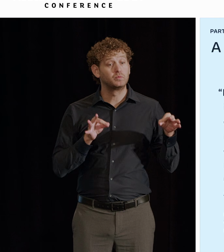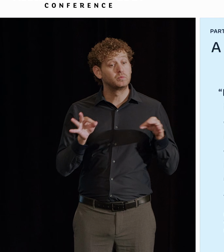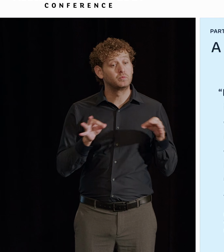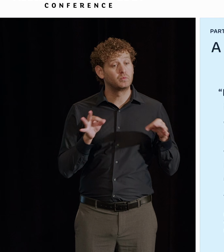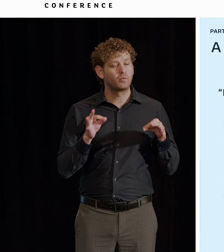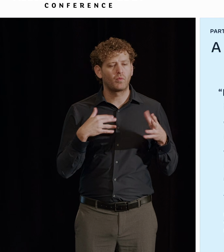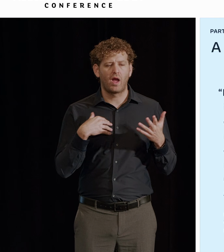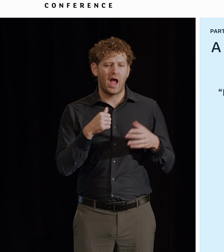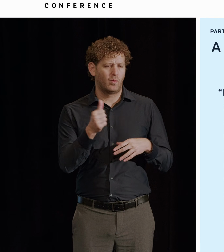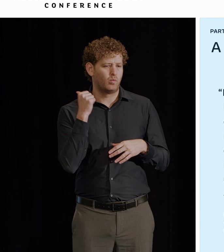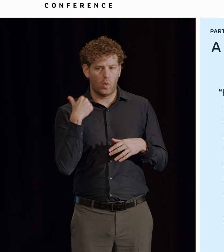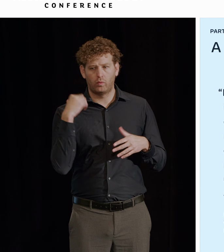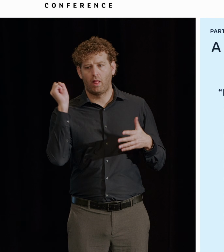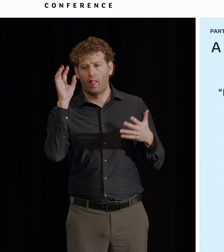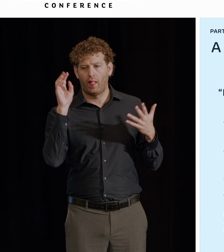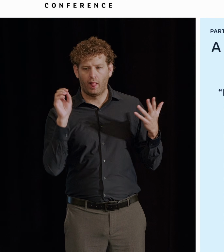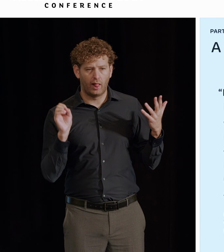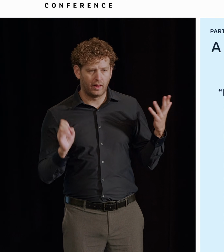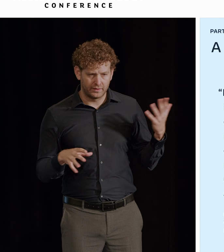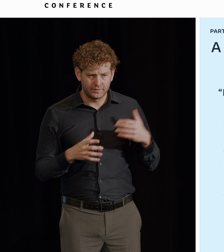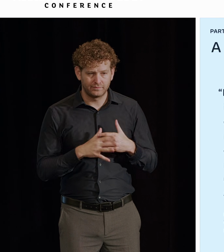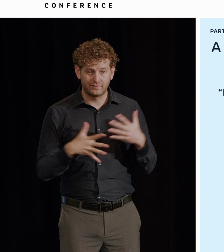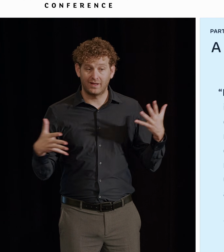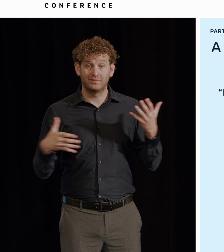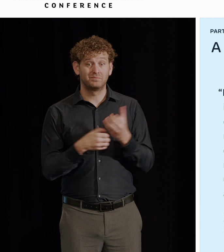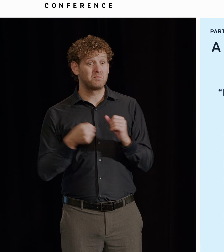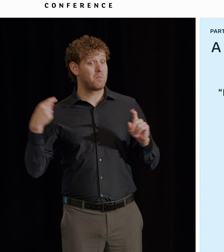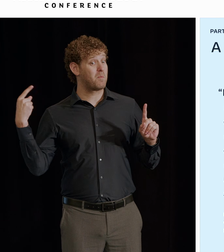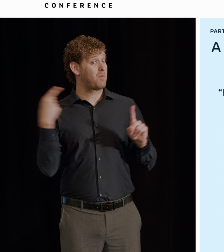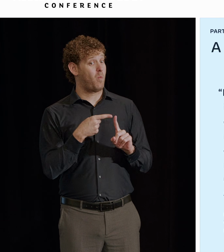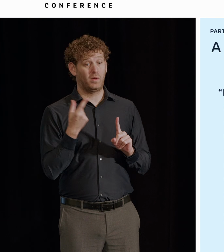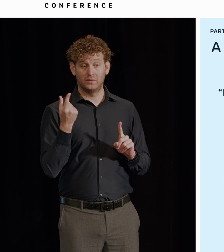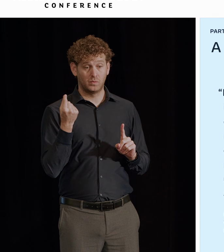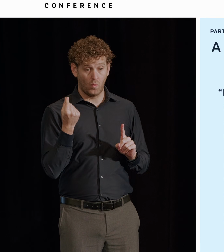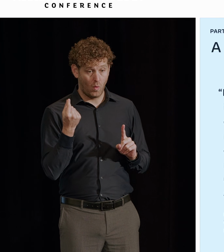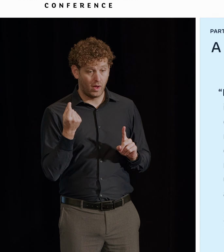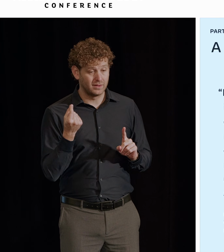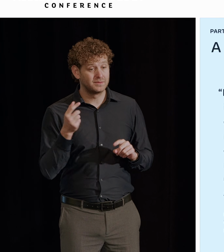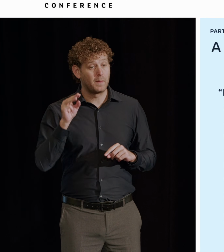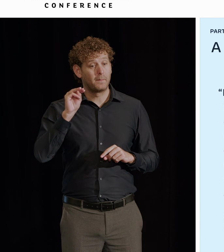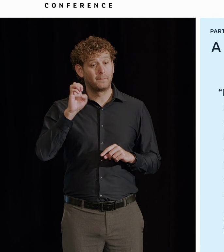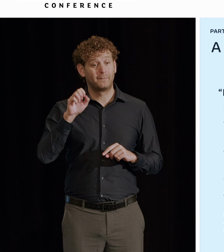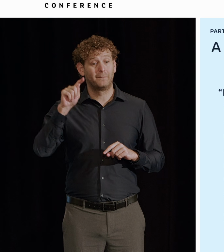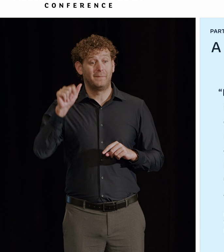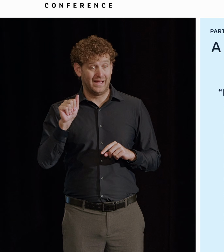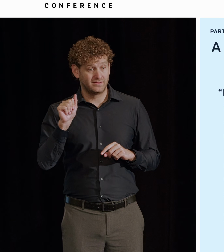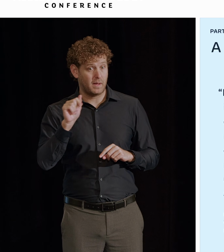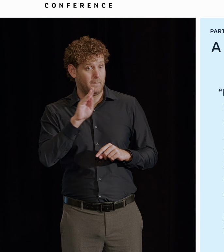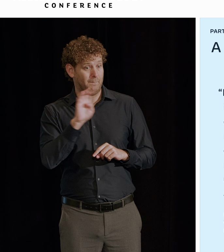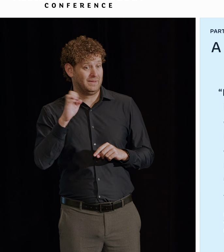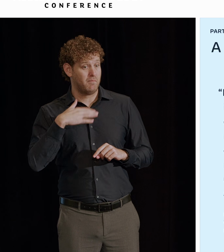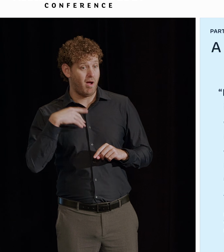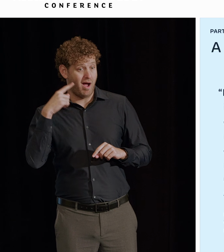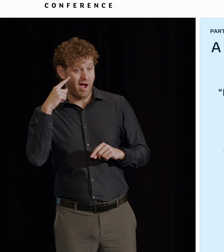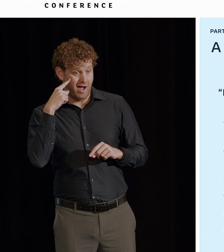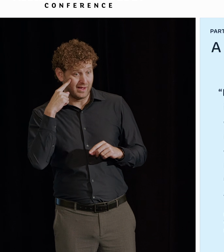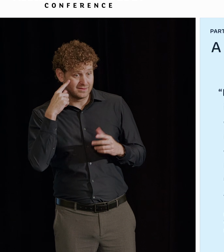"Metta and Be My Eyes, this is a mutual commitment "to raising the bar in accessibility."